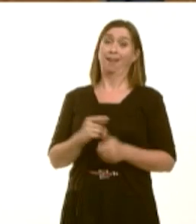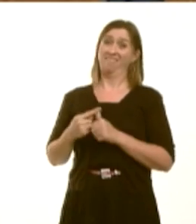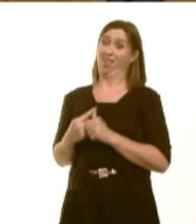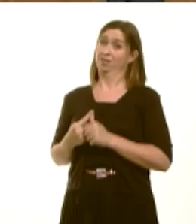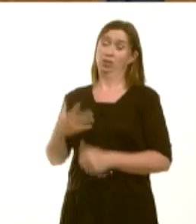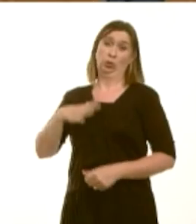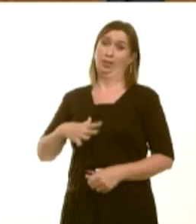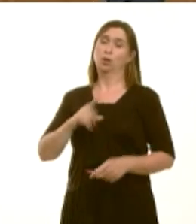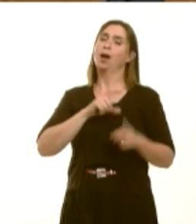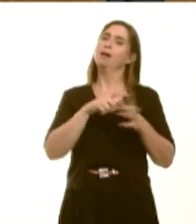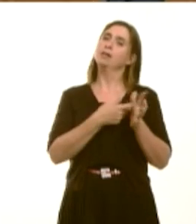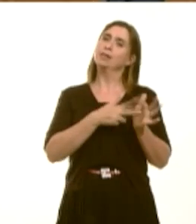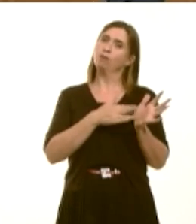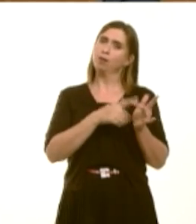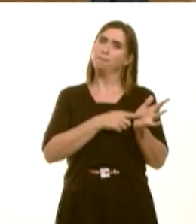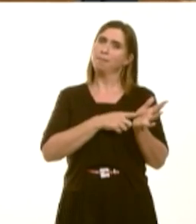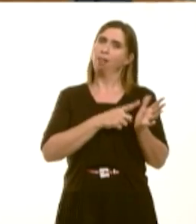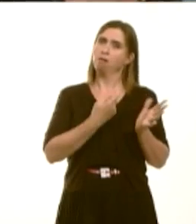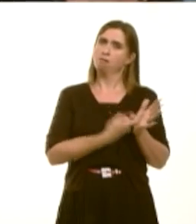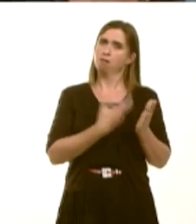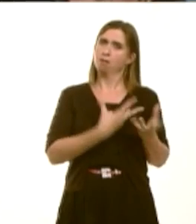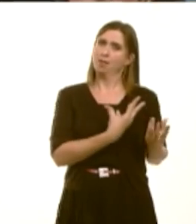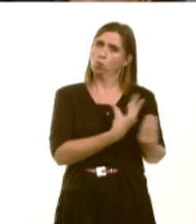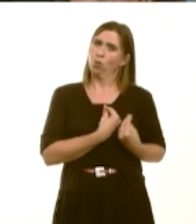has been at the forefront of fighting for this campaign, along with me, to get a cancer